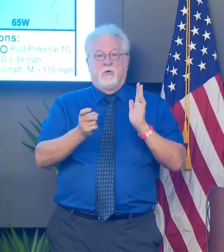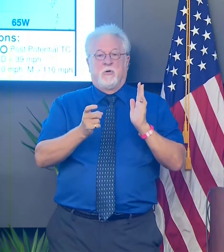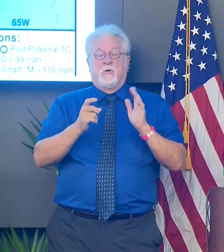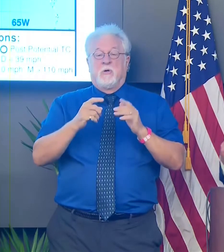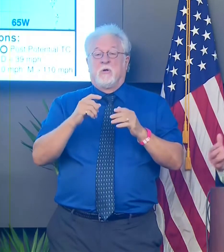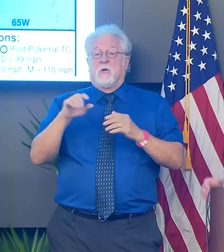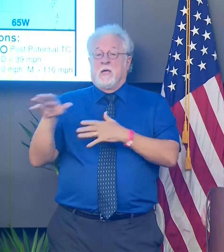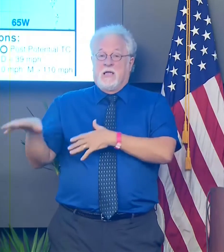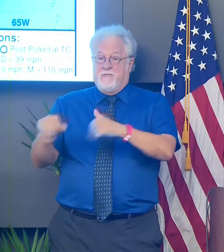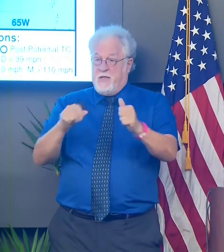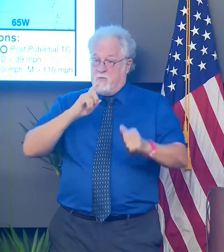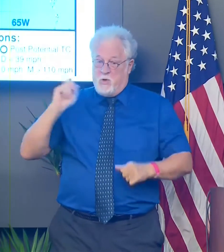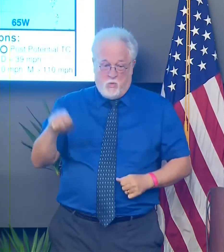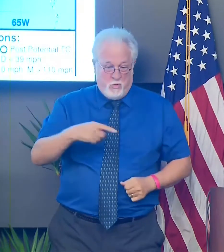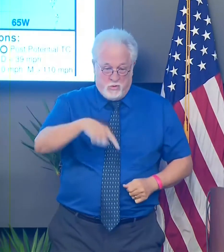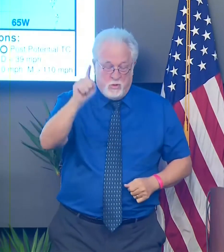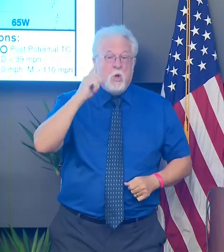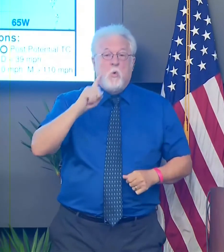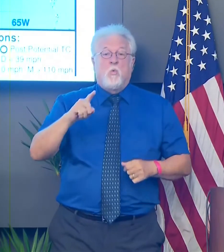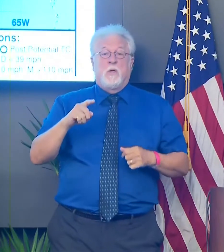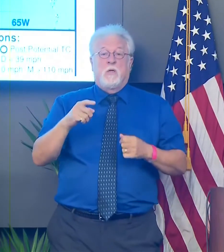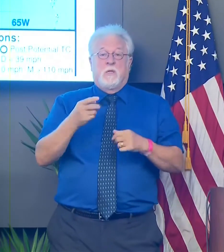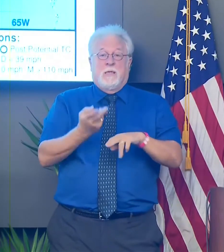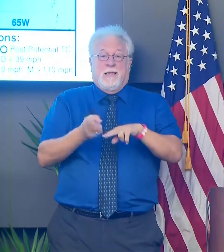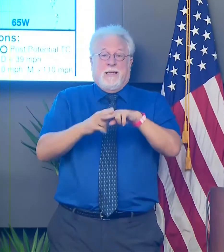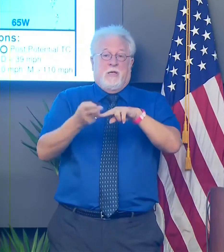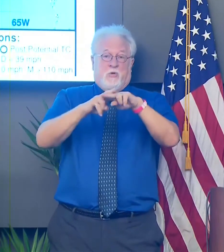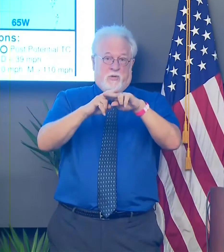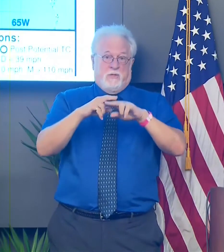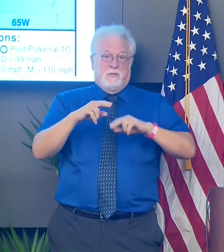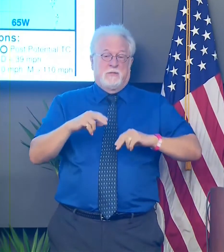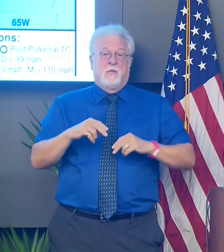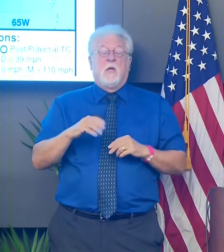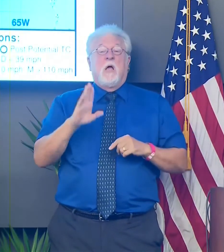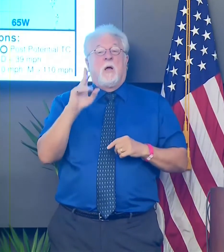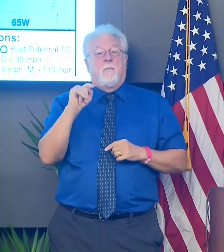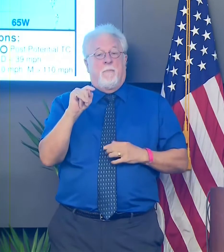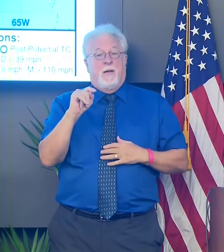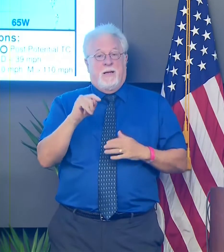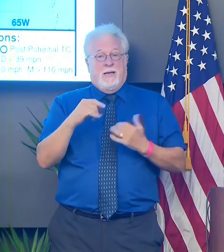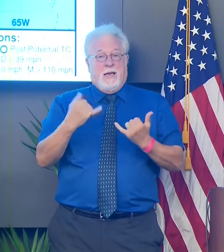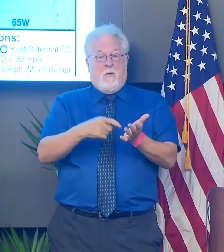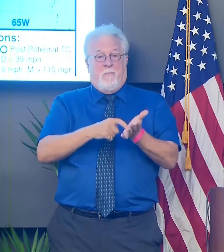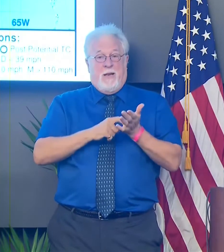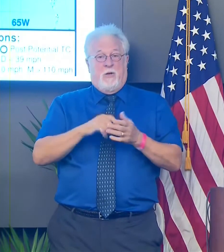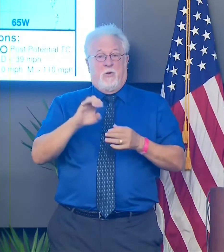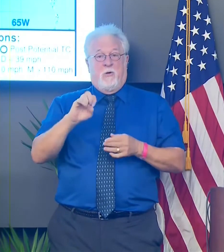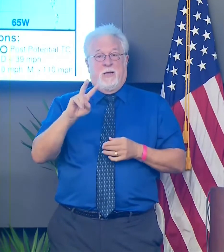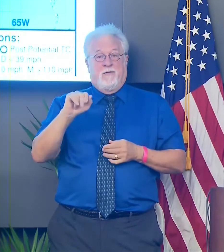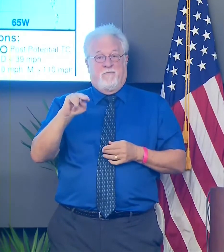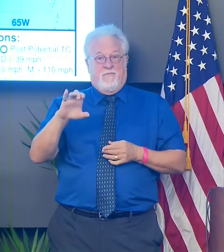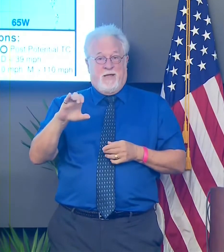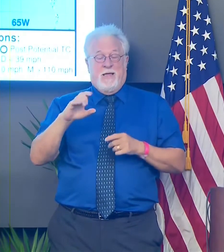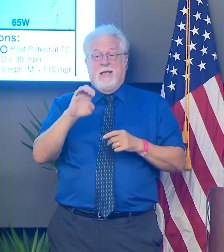WHETHER VOLUNTARY OR MANDATORY. AND I SUSPECT THOSE NUMBERS OF AREAS THAT ARE GOING TO BE UNDER EVACUATION ORDERS WILL INCREASE